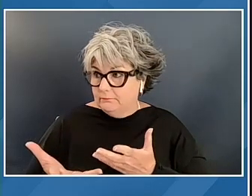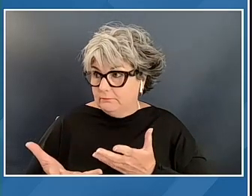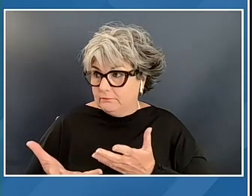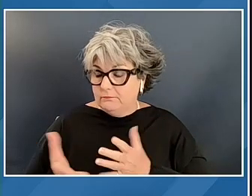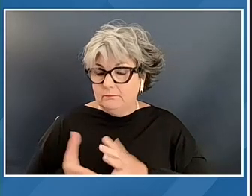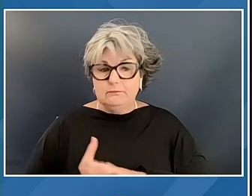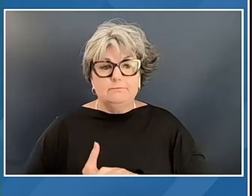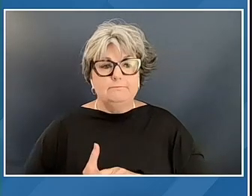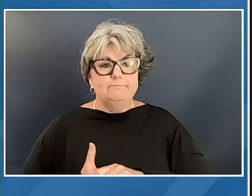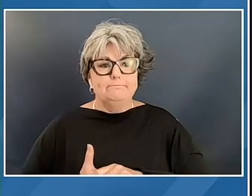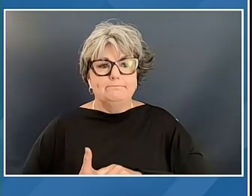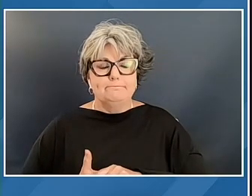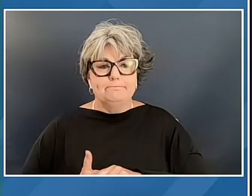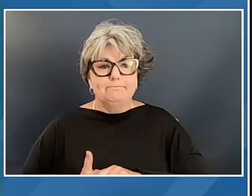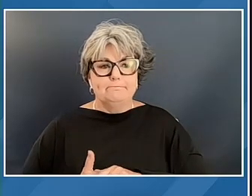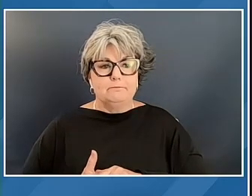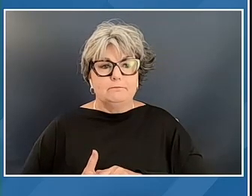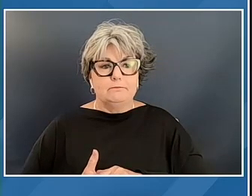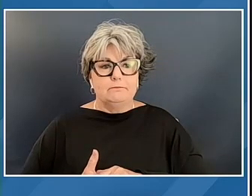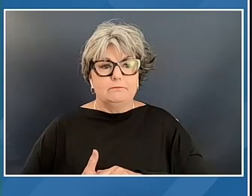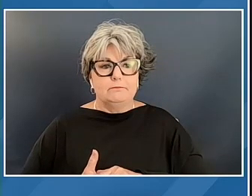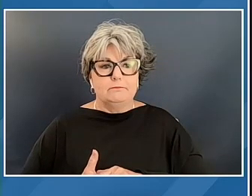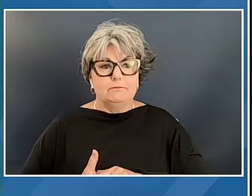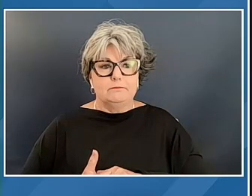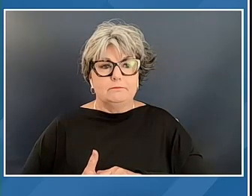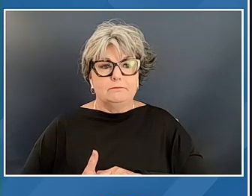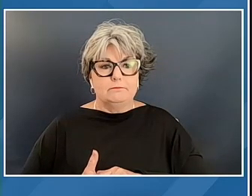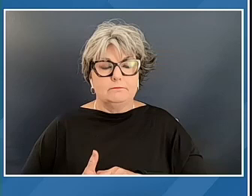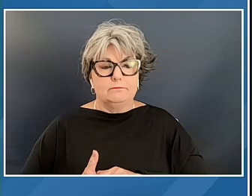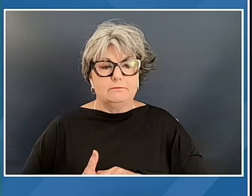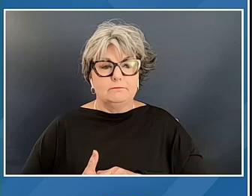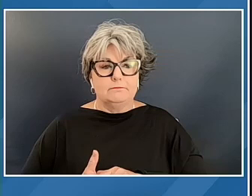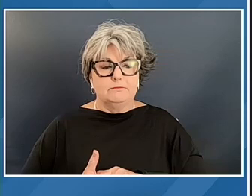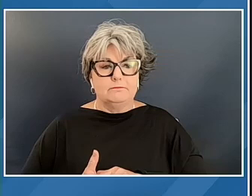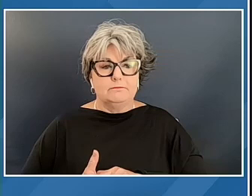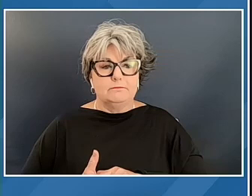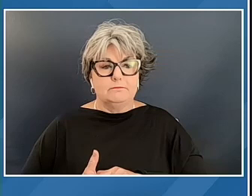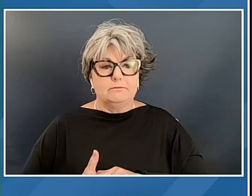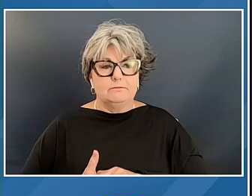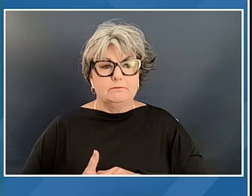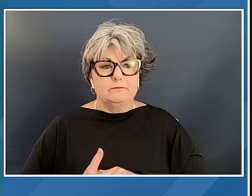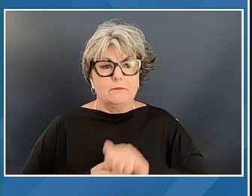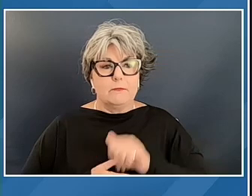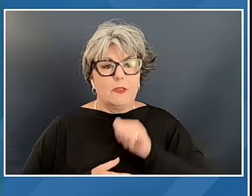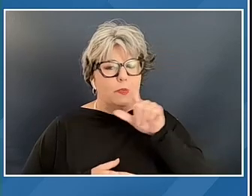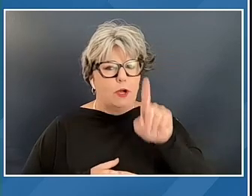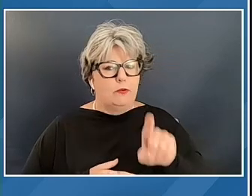not- Myself, I'm not seeing a need for consensus on that because that is the